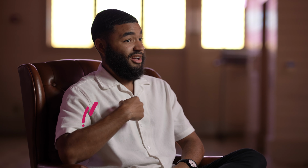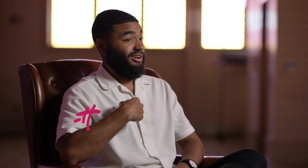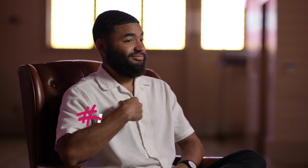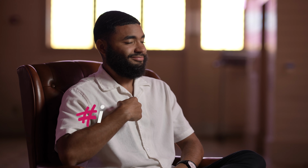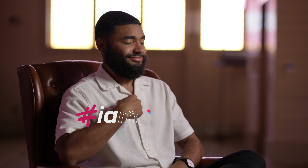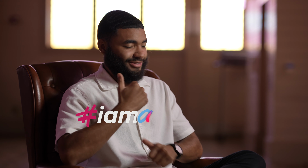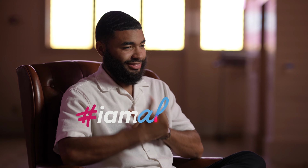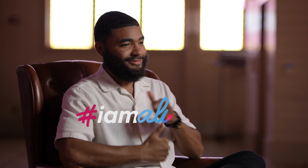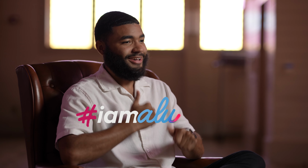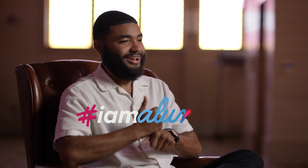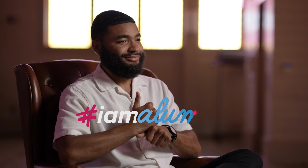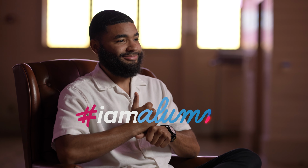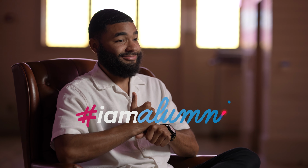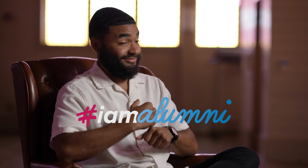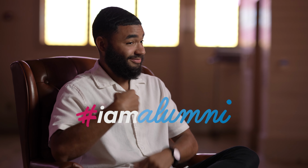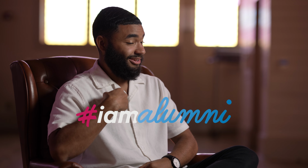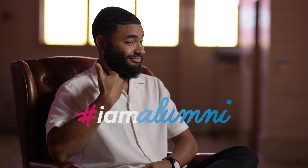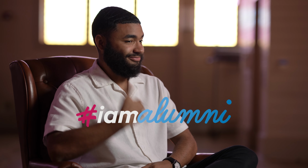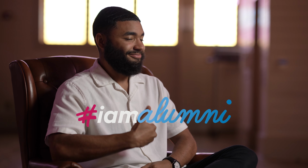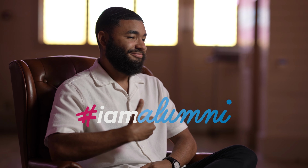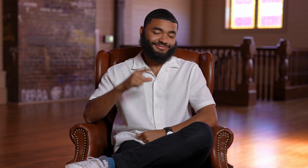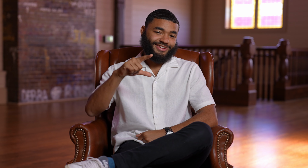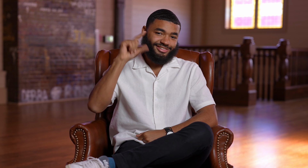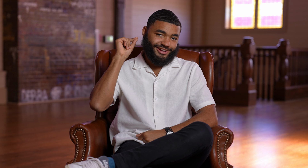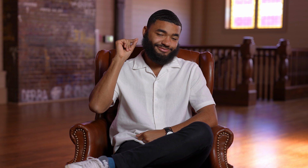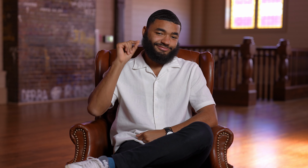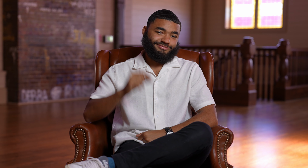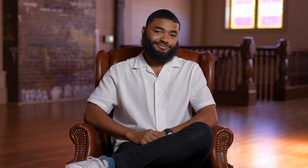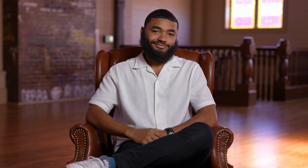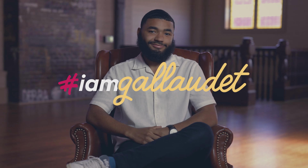I am alumni. I am Gallaudet.